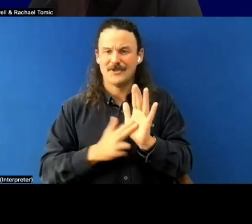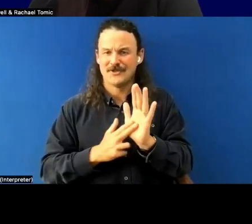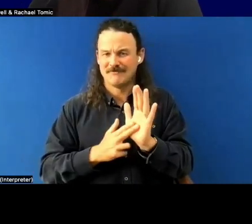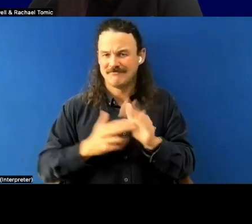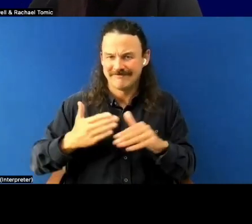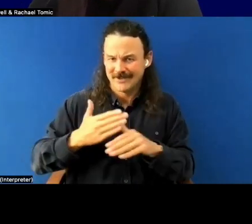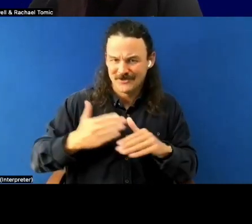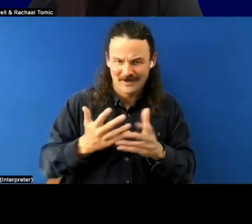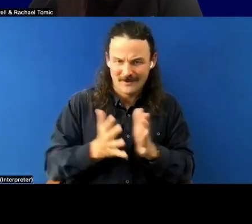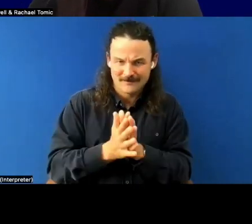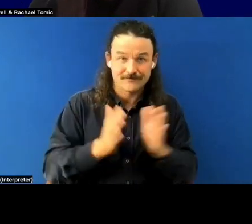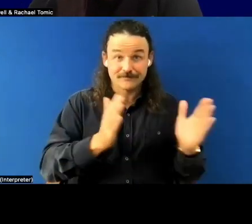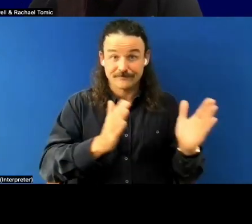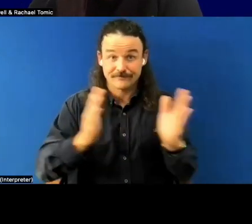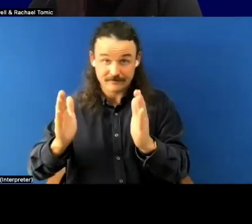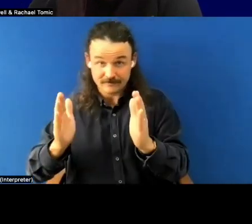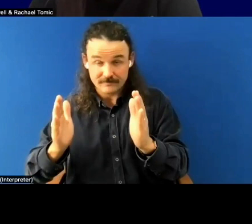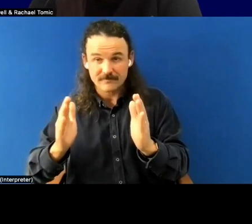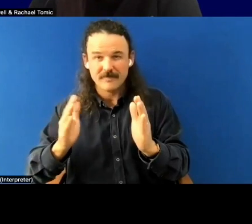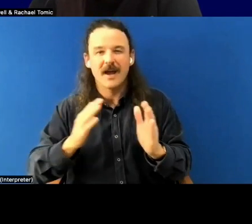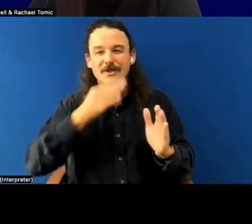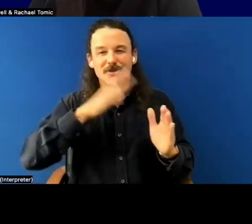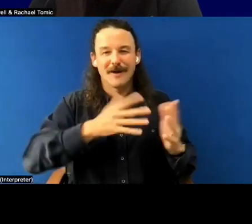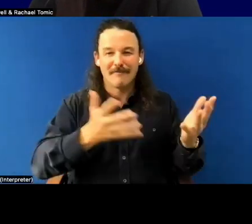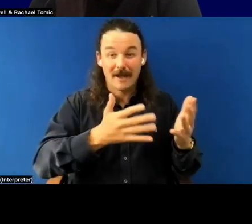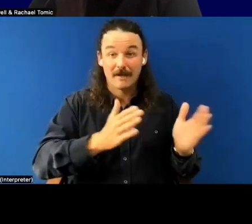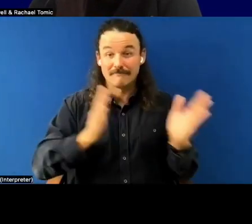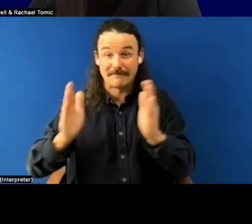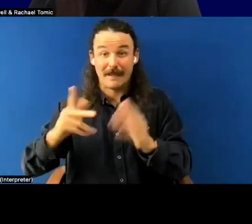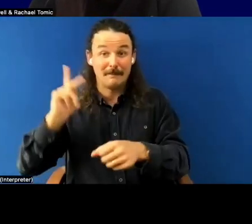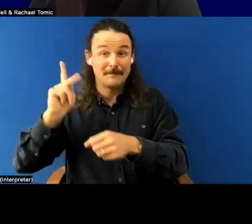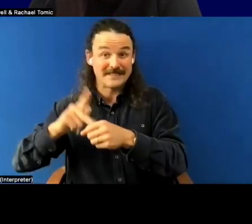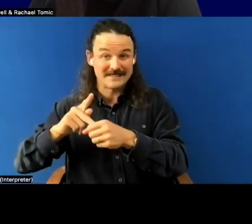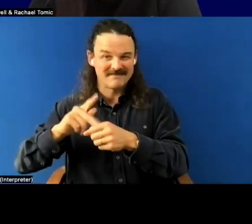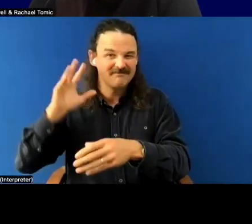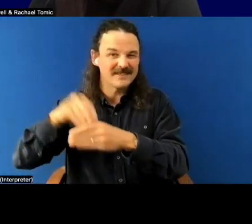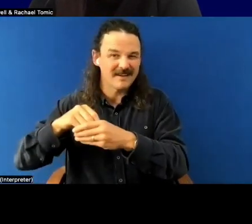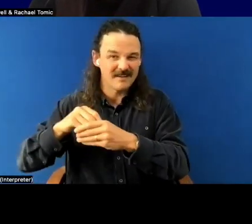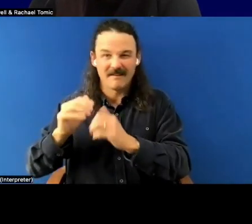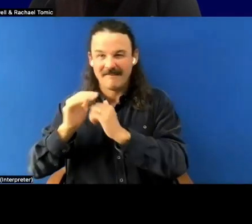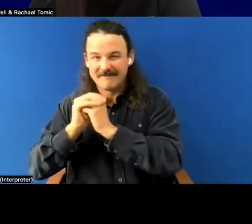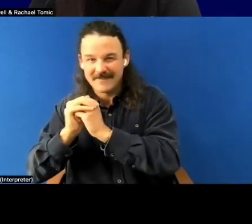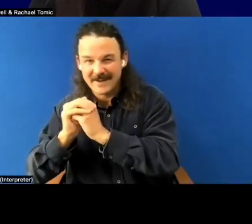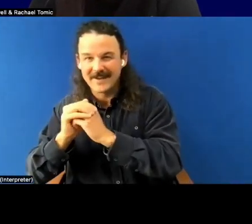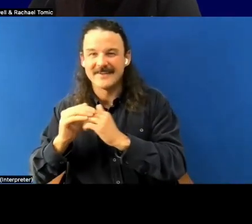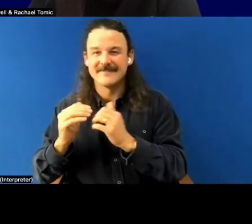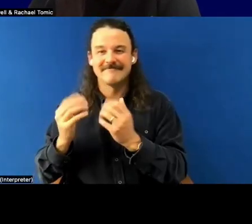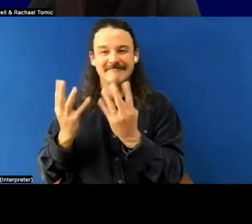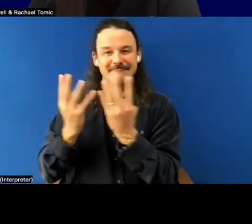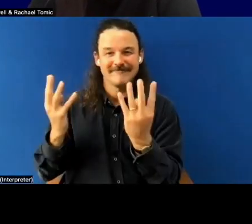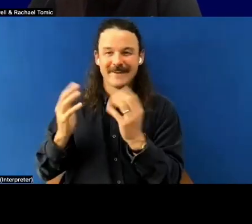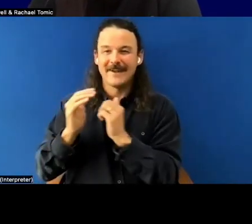we've got "Participation" and "friends", with a picture of some little kids playing together,